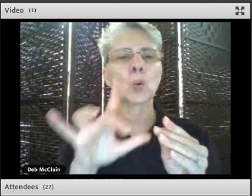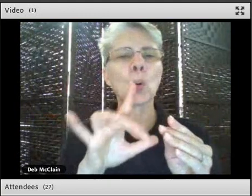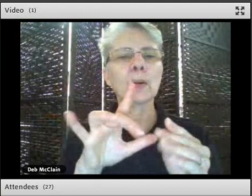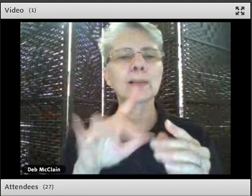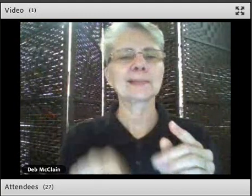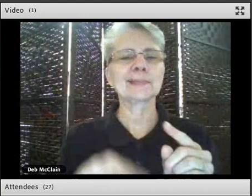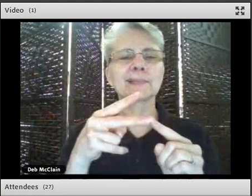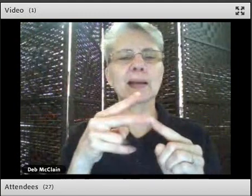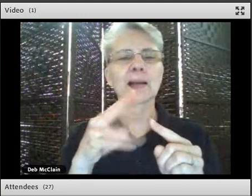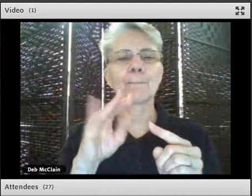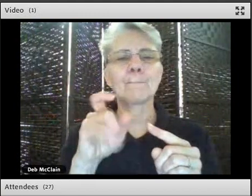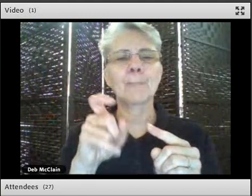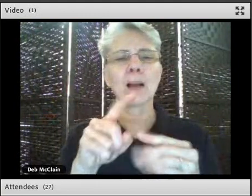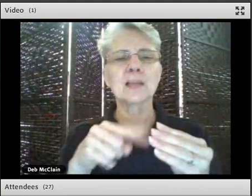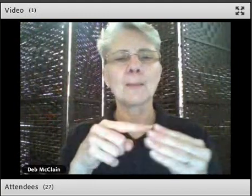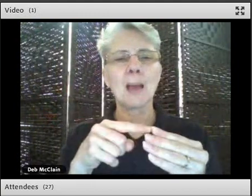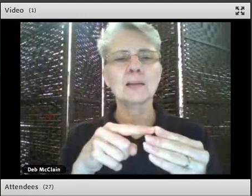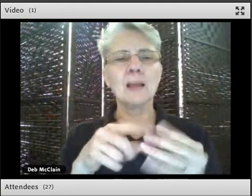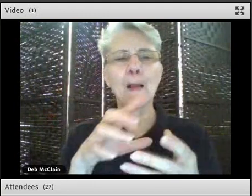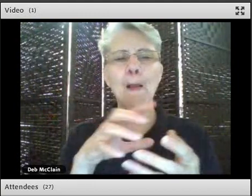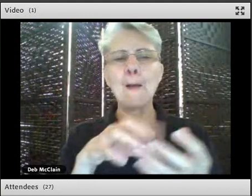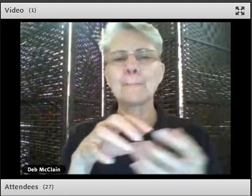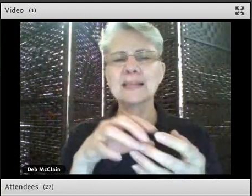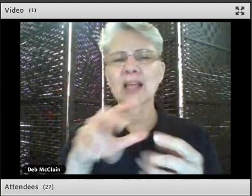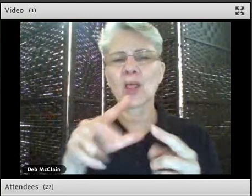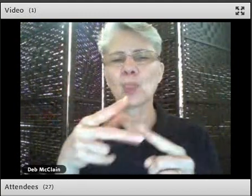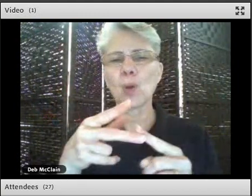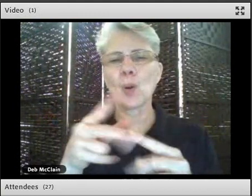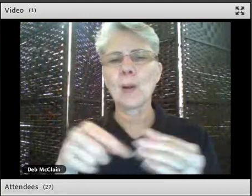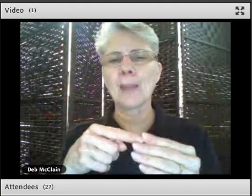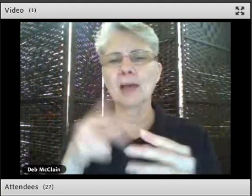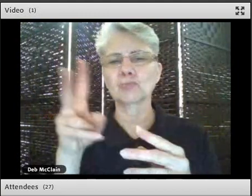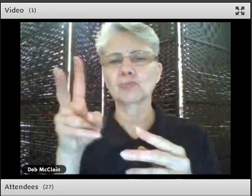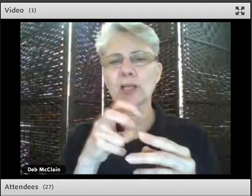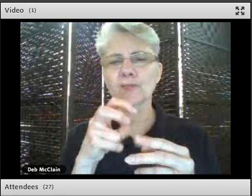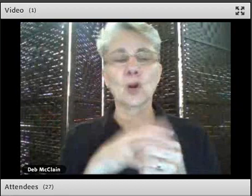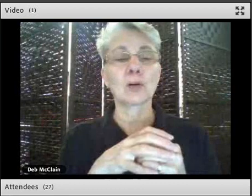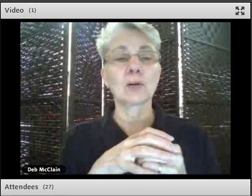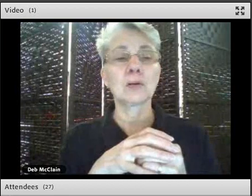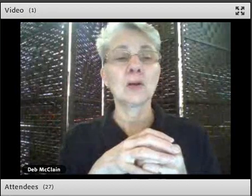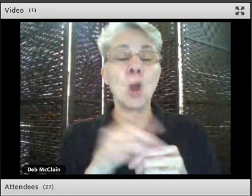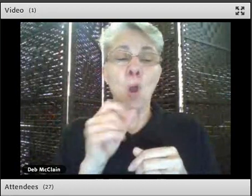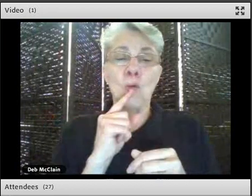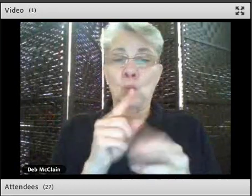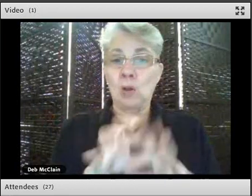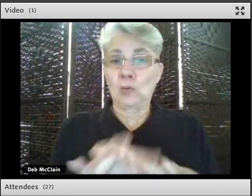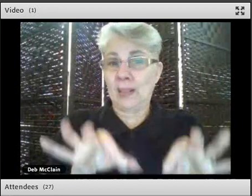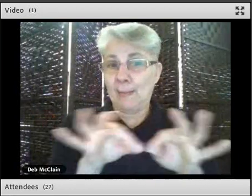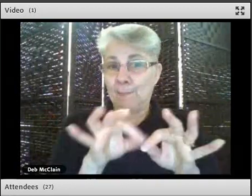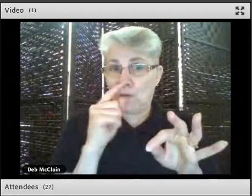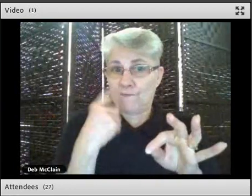The only one that's important for us in terms of the next step of cataloging is the first box, because it tells us